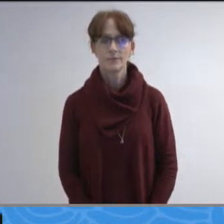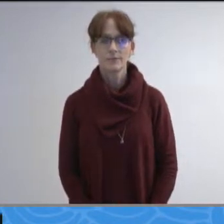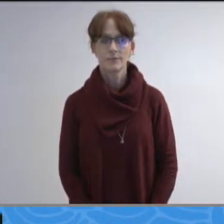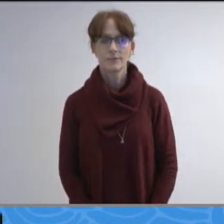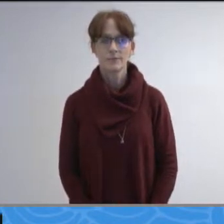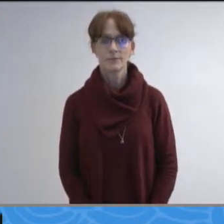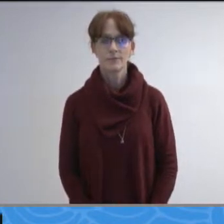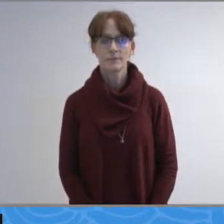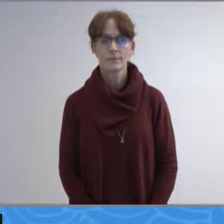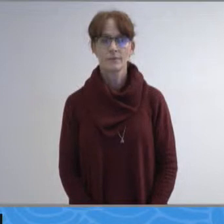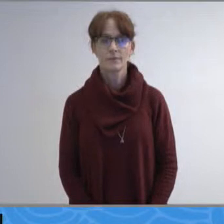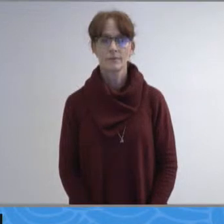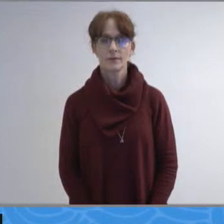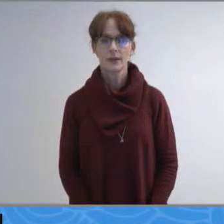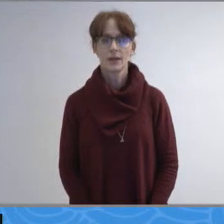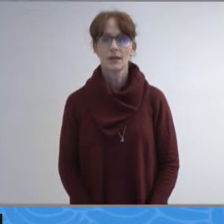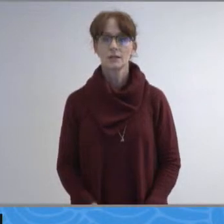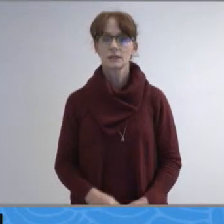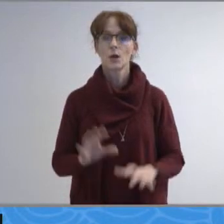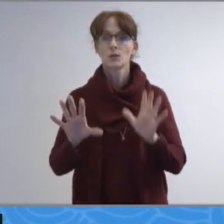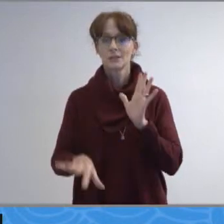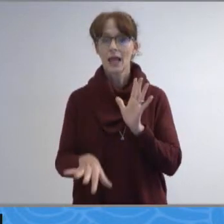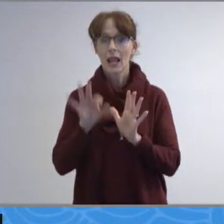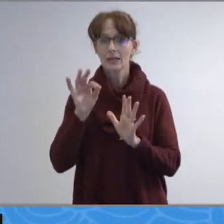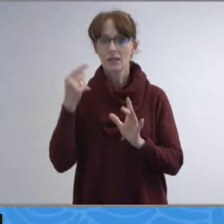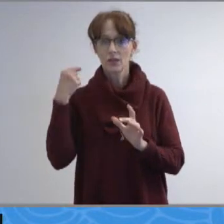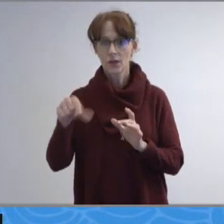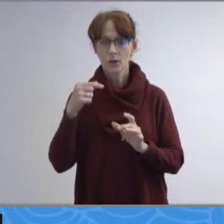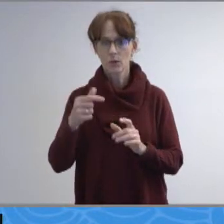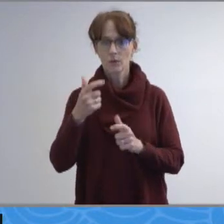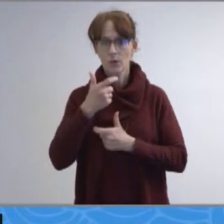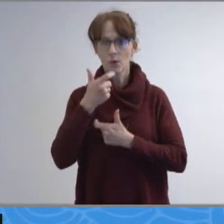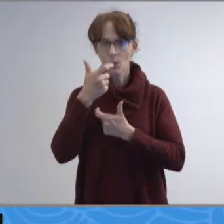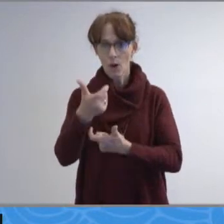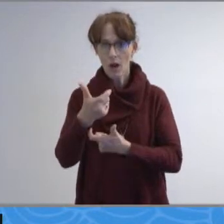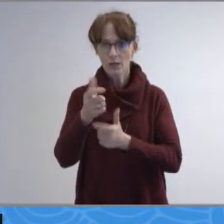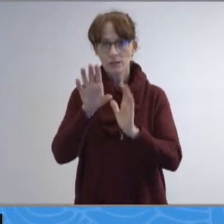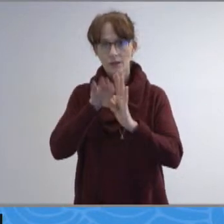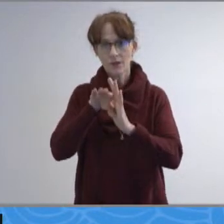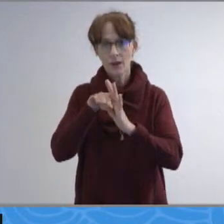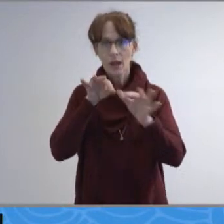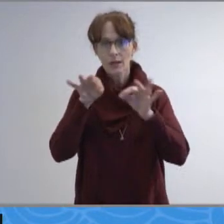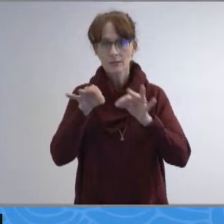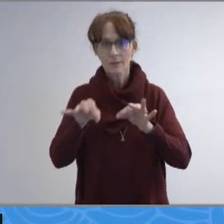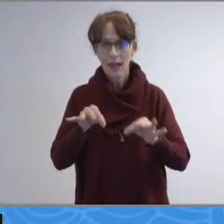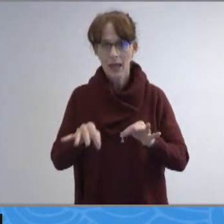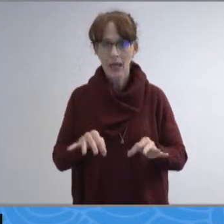After selecting the green button, your child will watch a video that explains the Diagnostic to them.